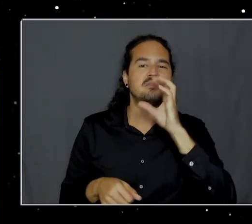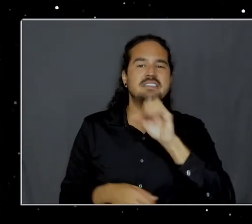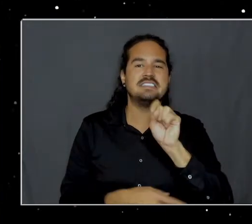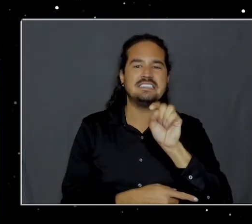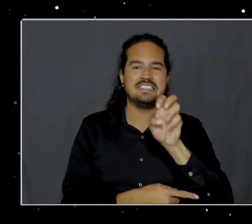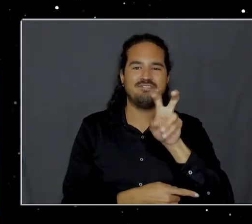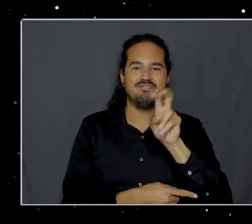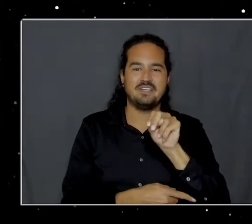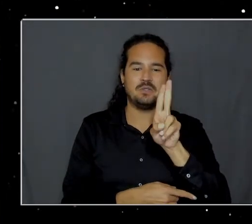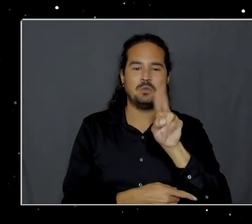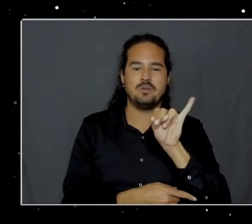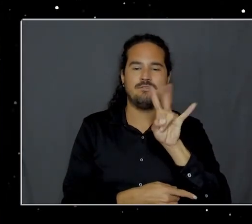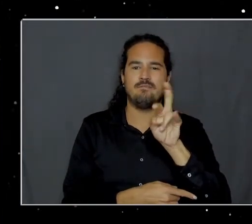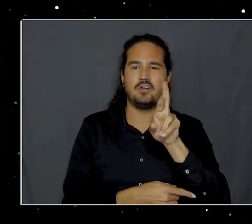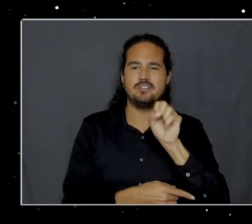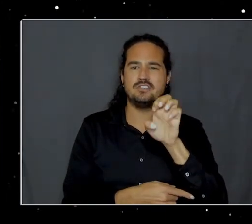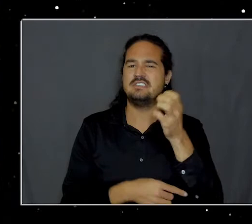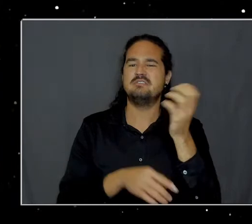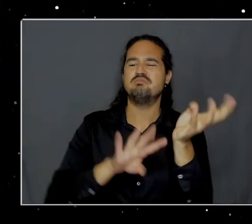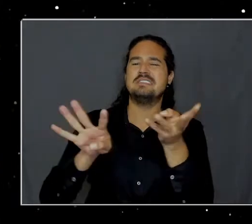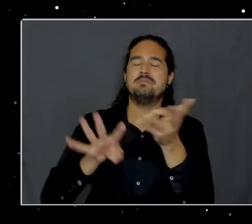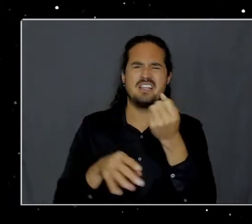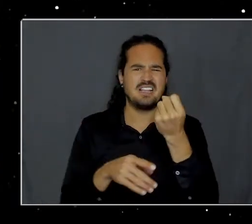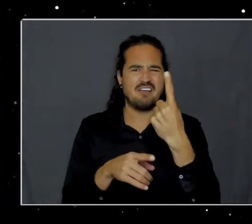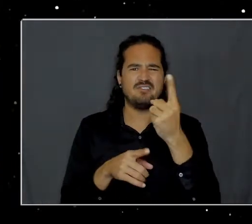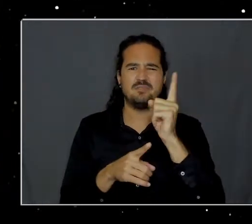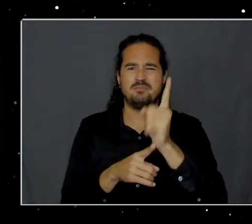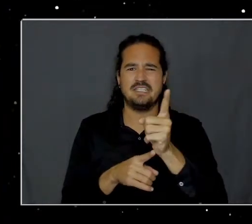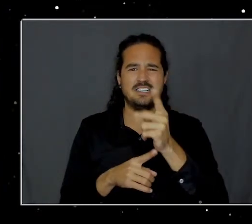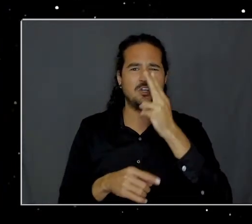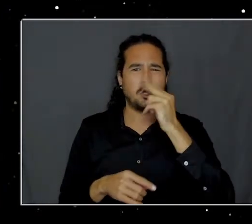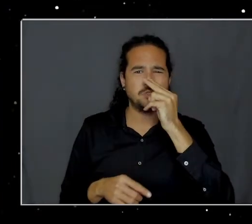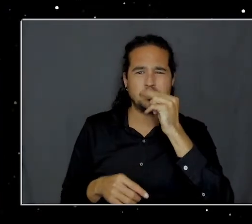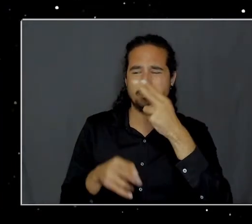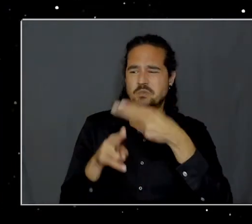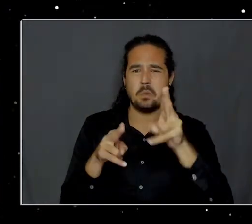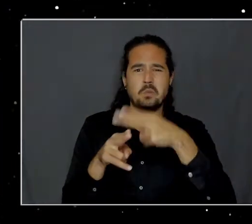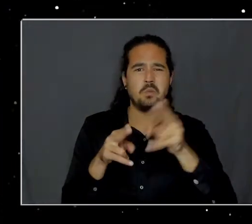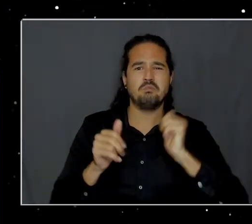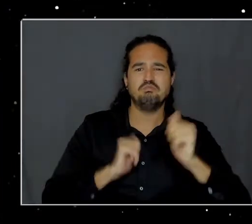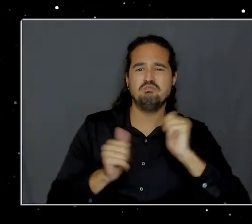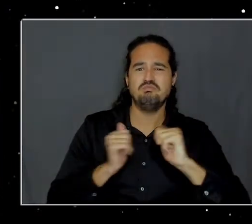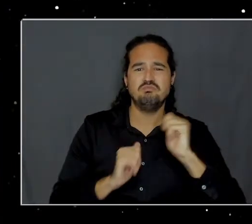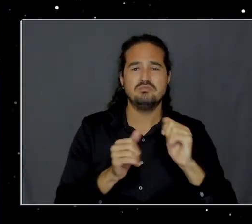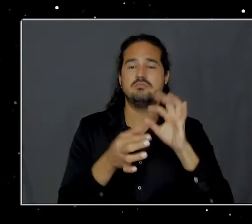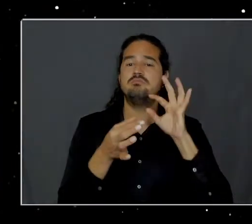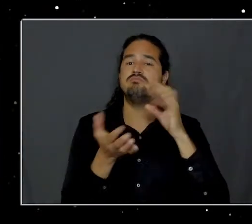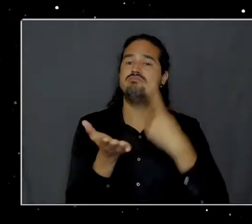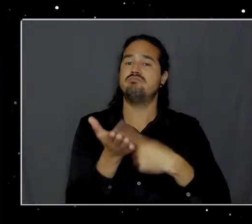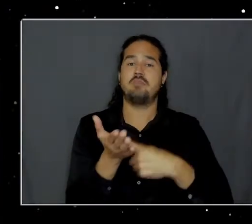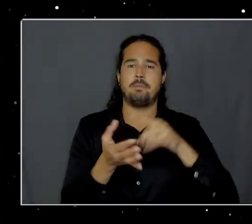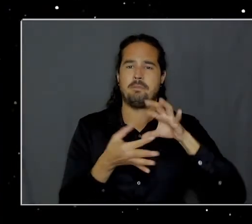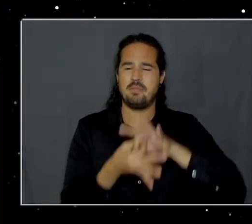IT IS ALL ABOUT BELONGING. ALL ABOUT BELONGING. AND THAT'S ALL WE'RE GOING TO